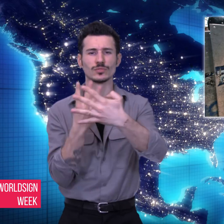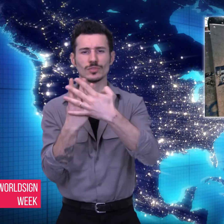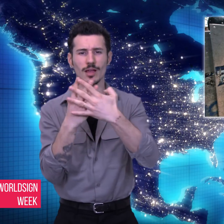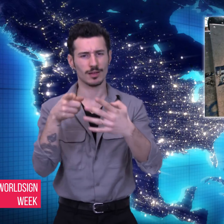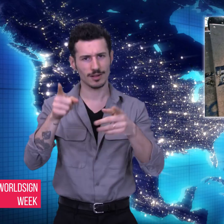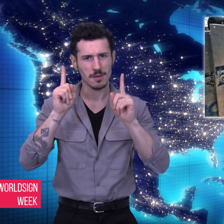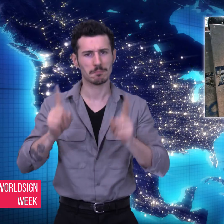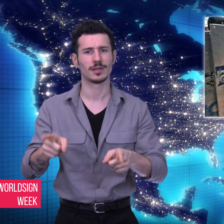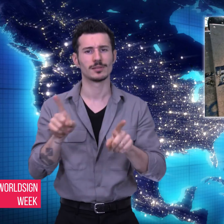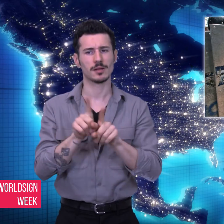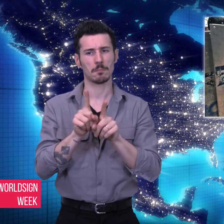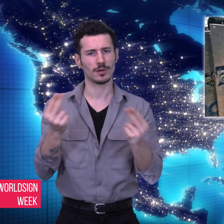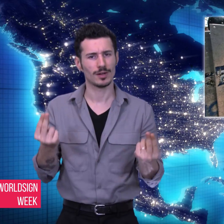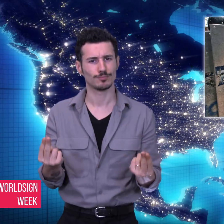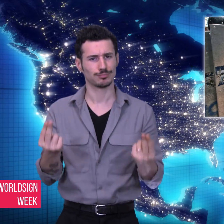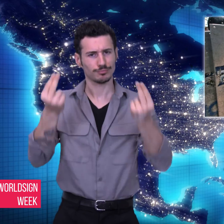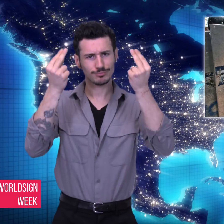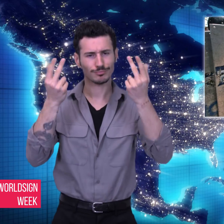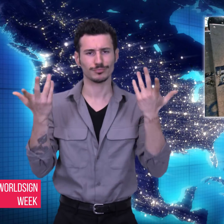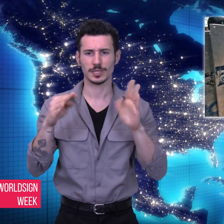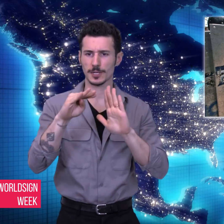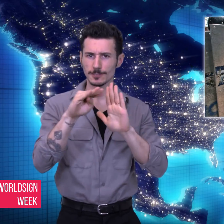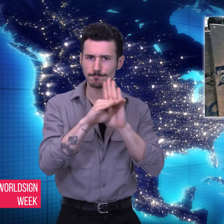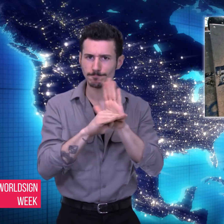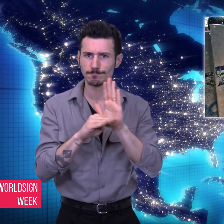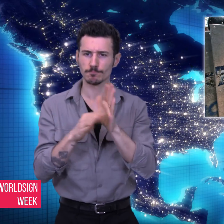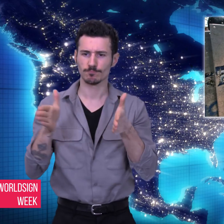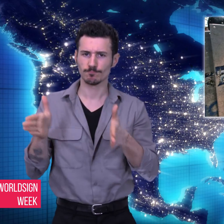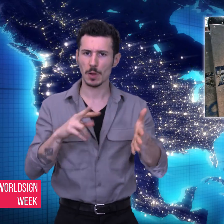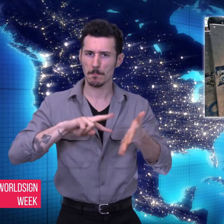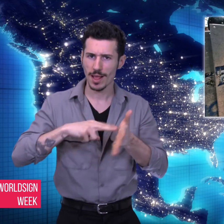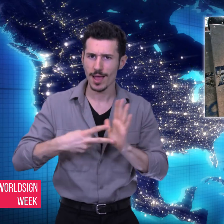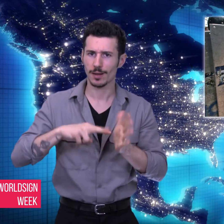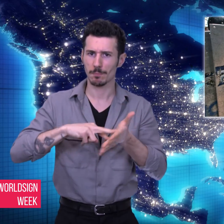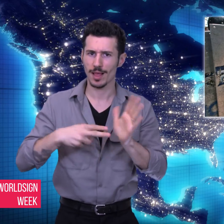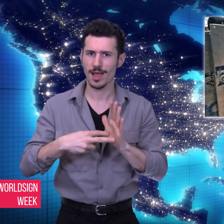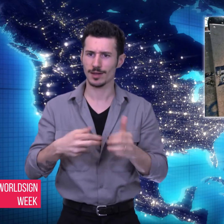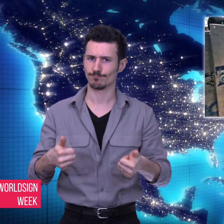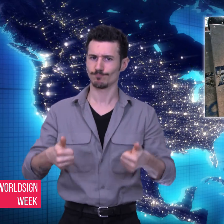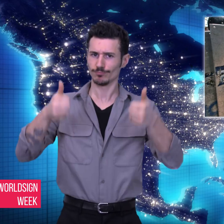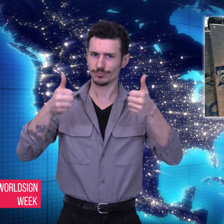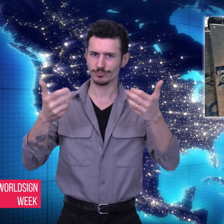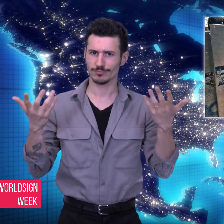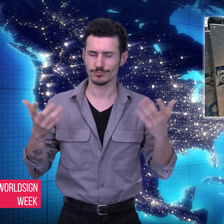dismay over the “horrific deaths” and urging the